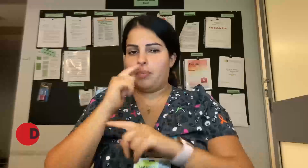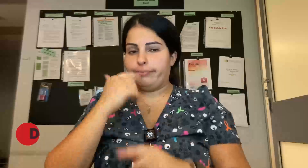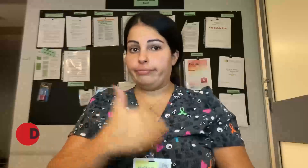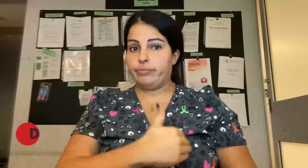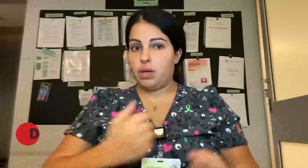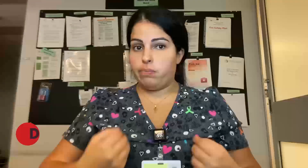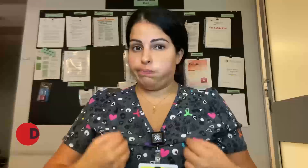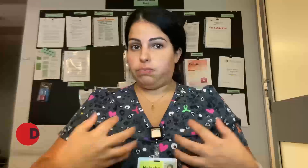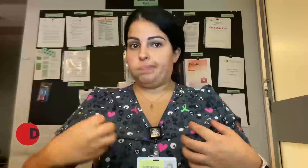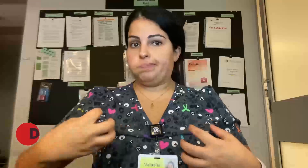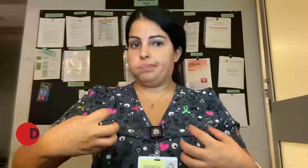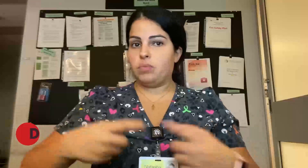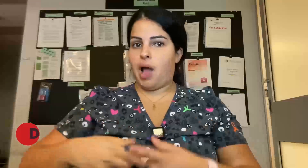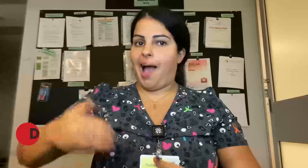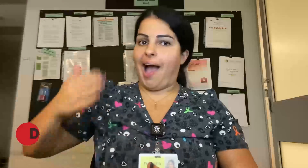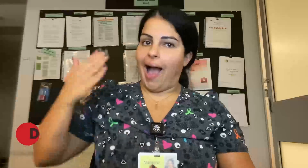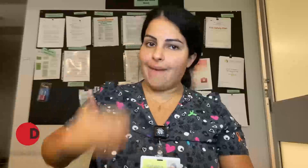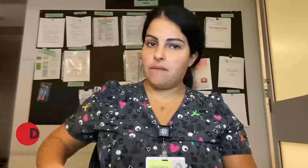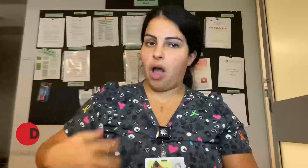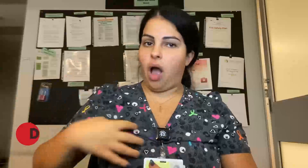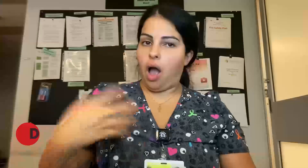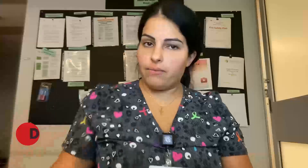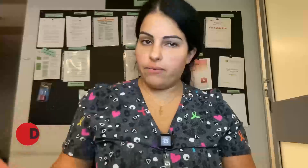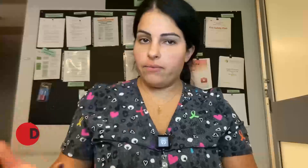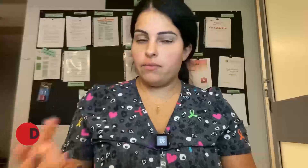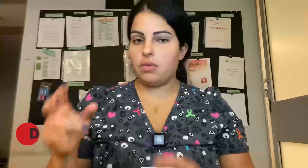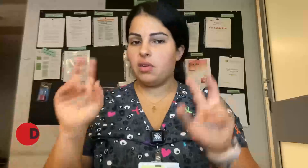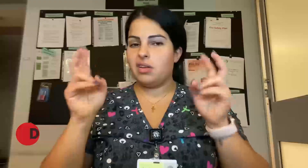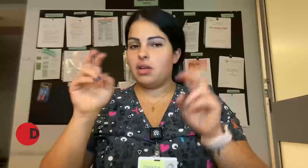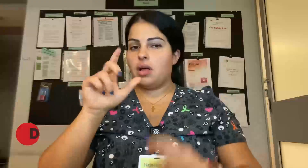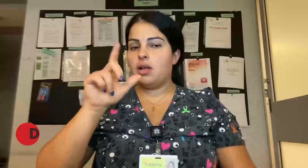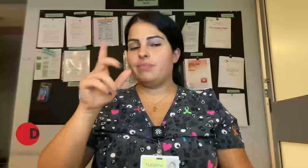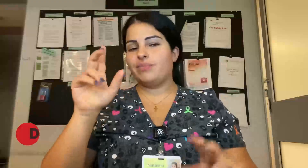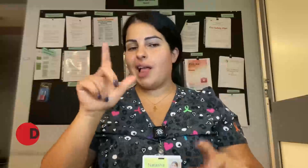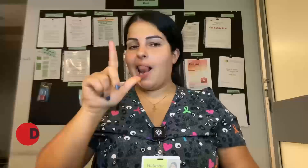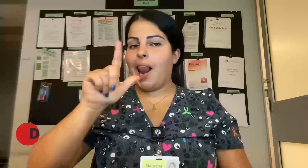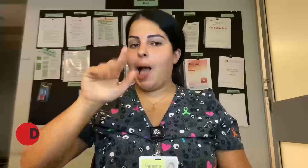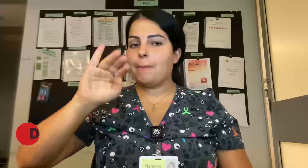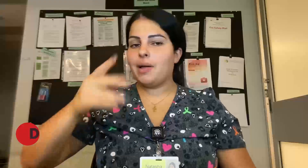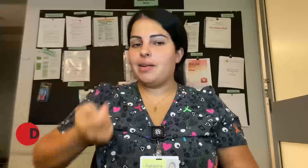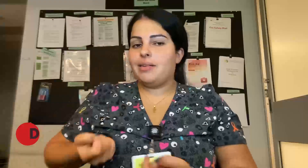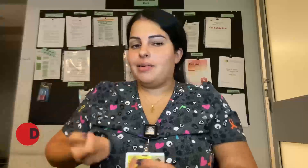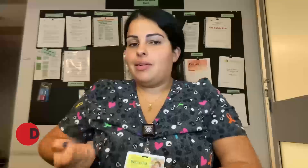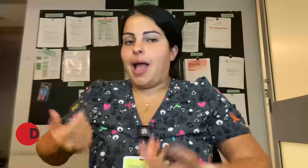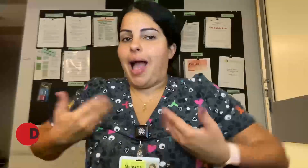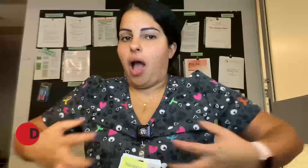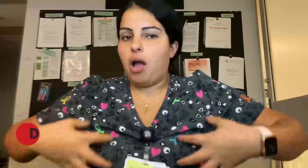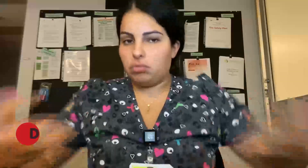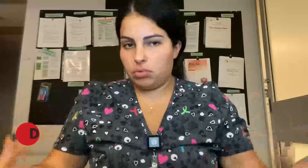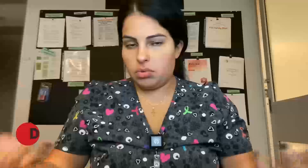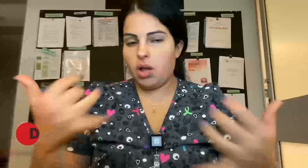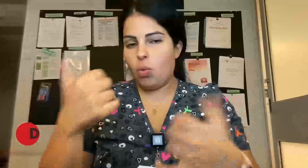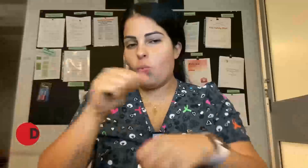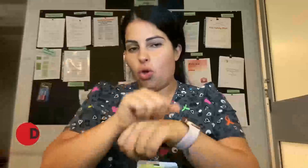The doctor will remove all breast tissue or some lymph nodes.